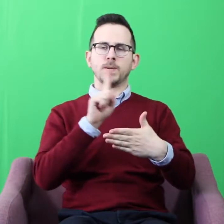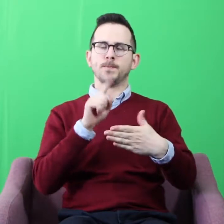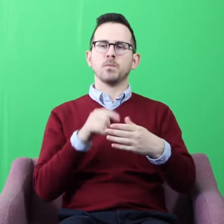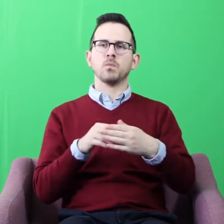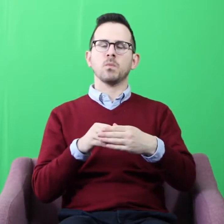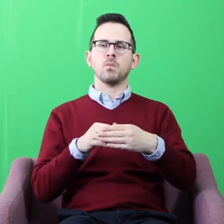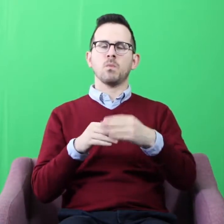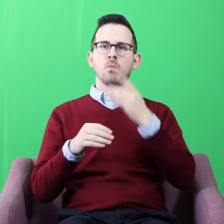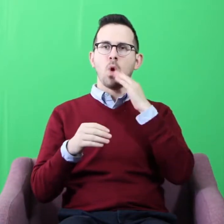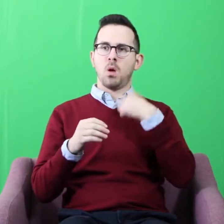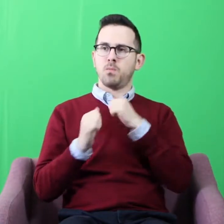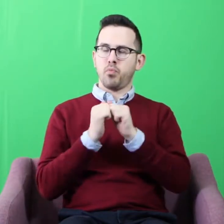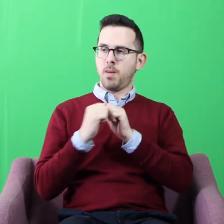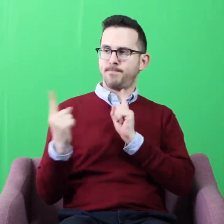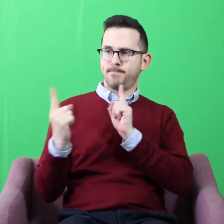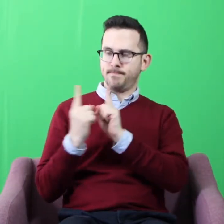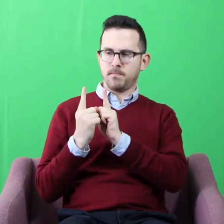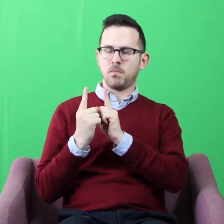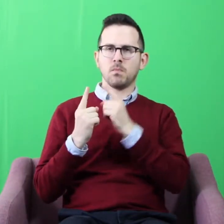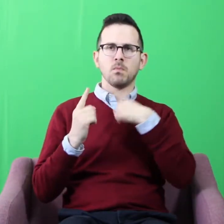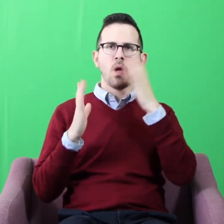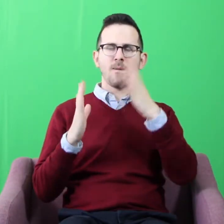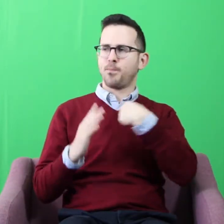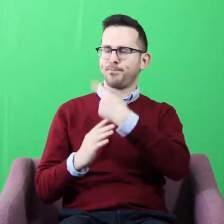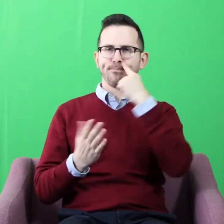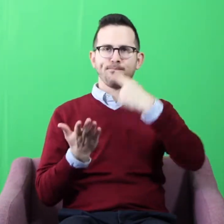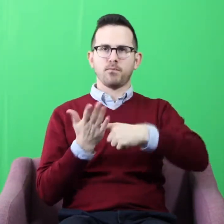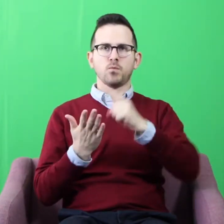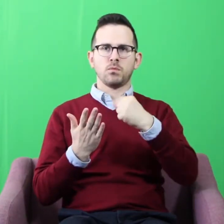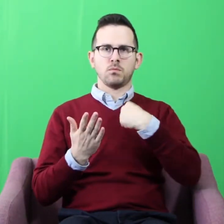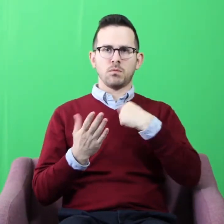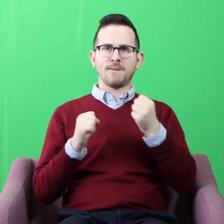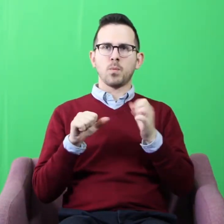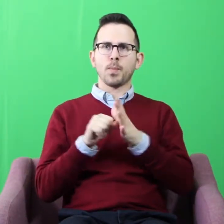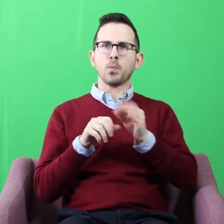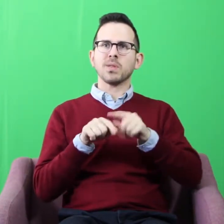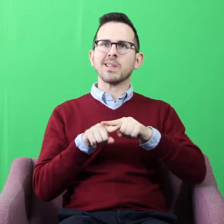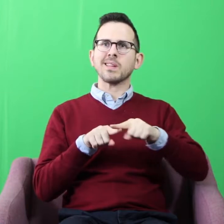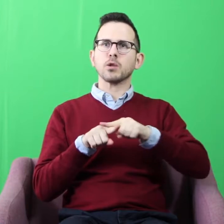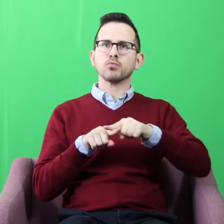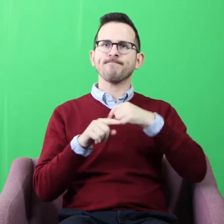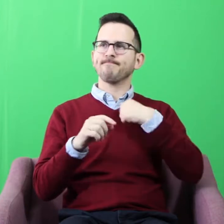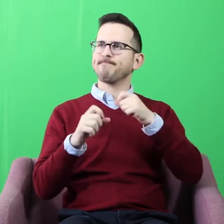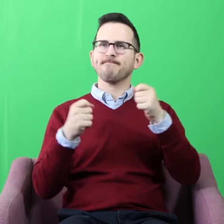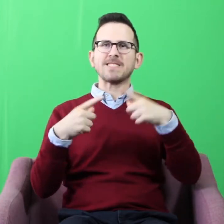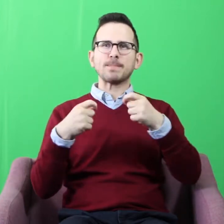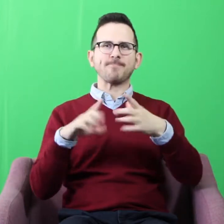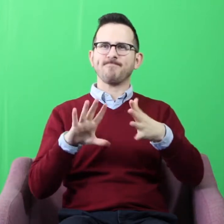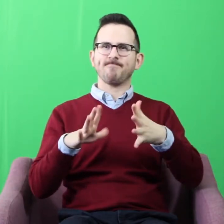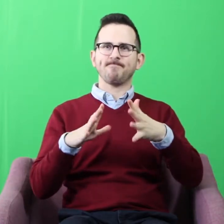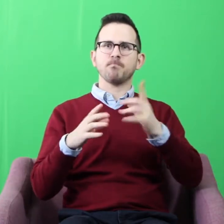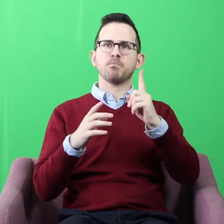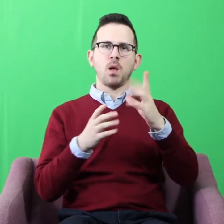Interestingly the barriers I faced were that when my brother and I were developing our business idea we had problems using English.